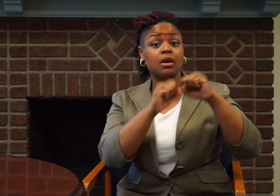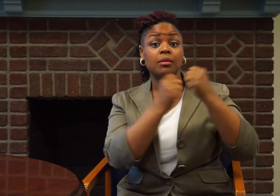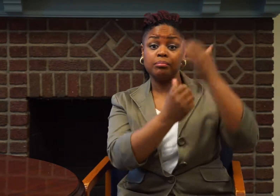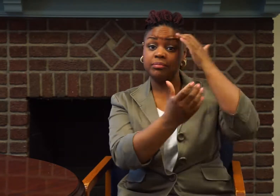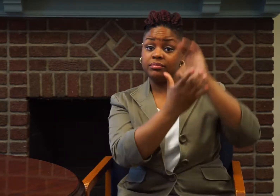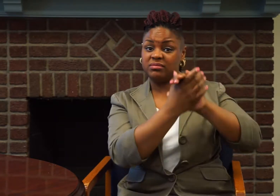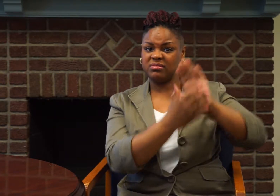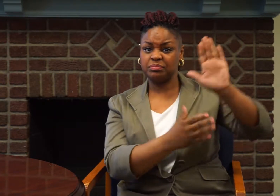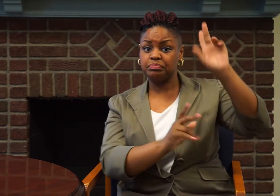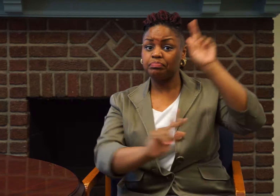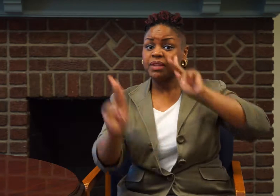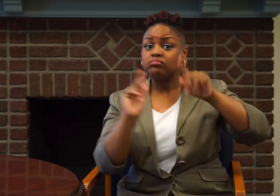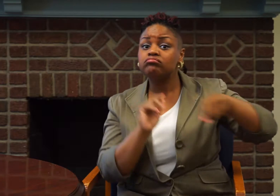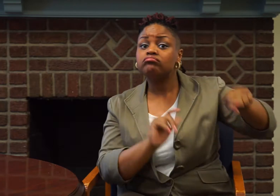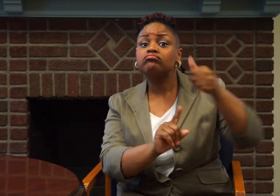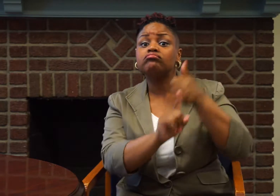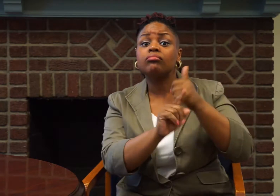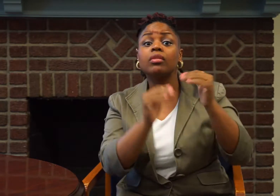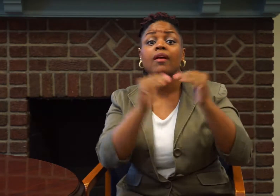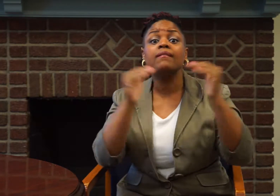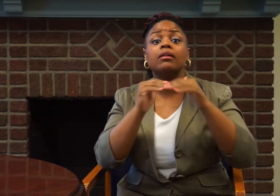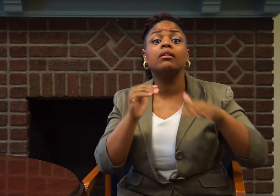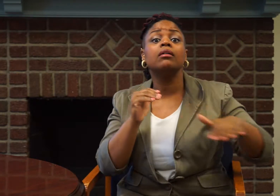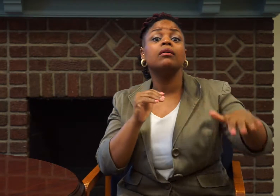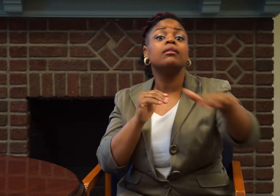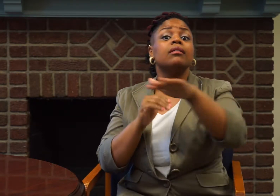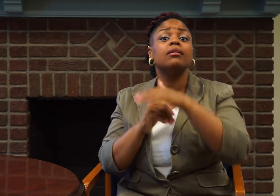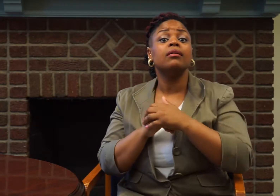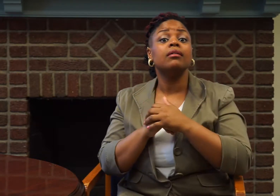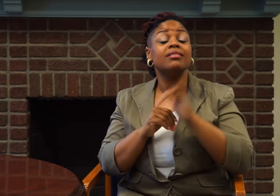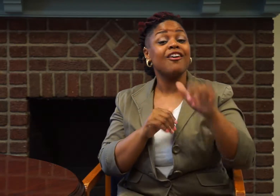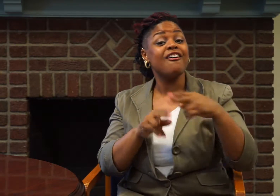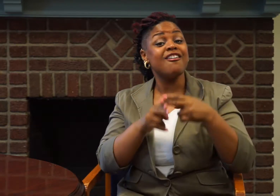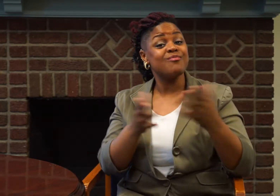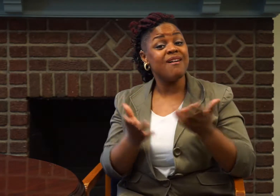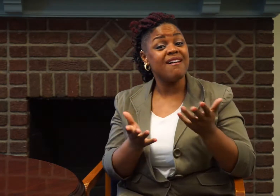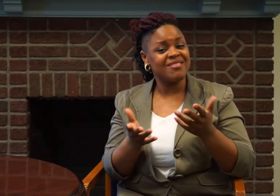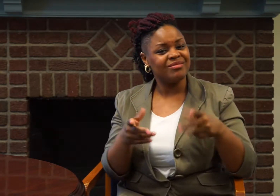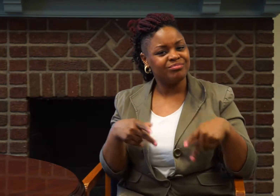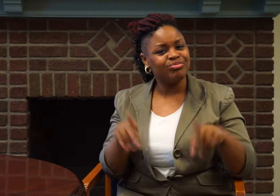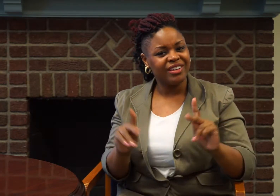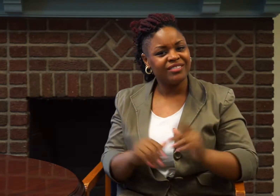but because of a society's beliefs about people and their level or status, that's called privilege.